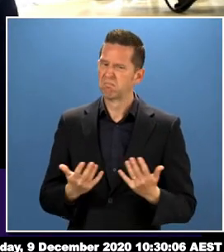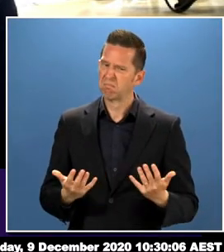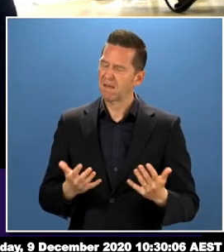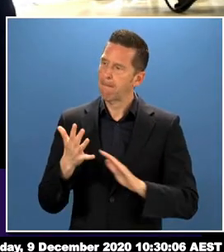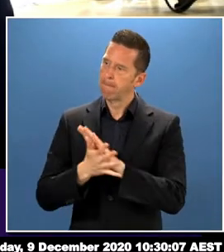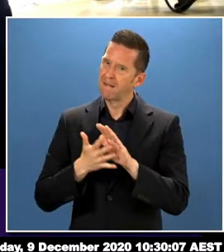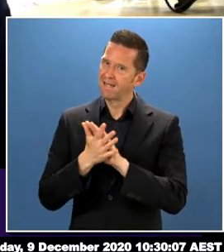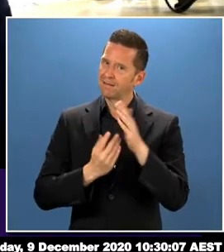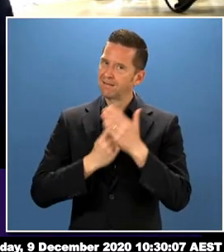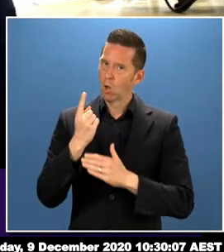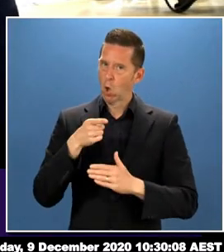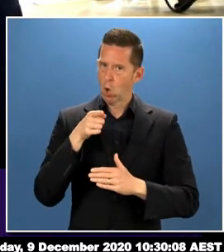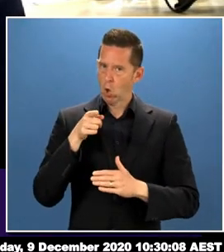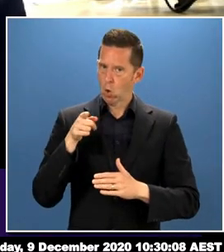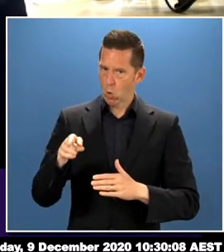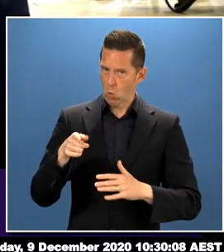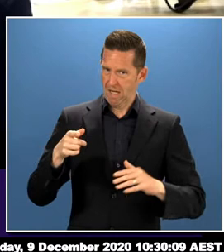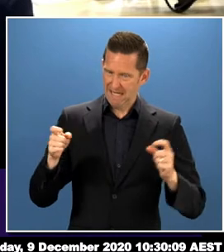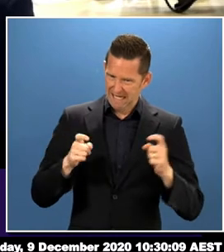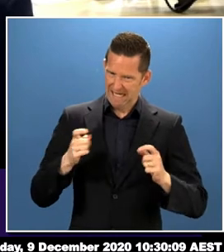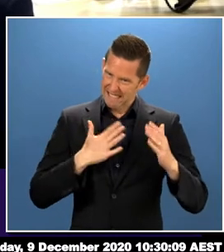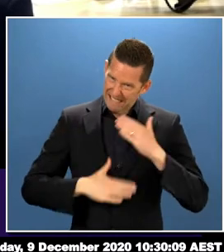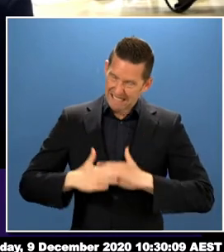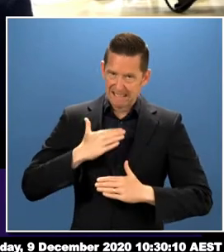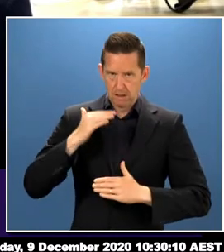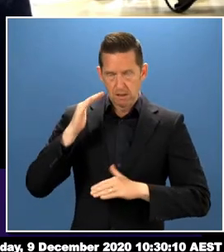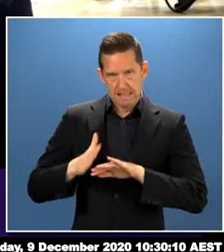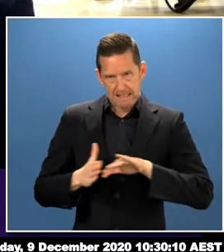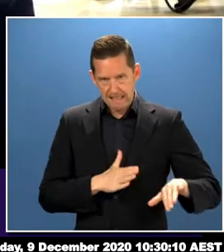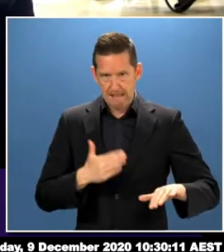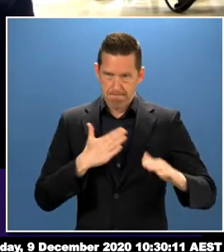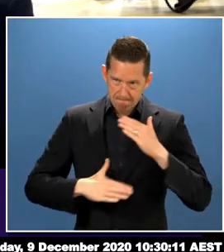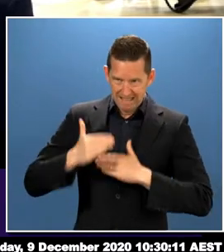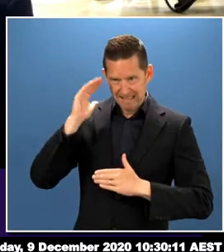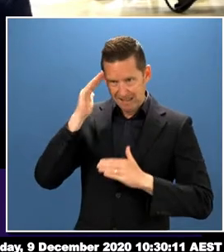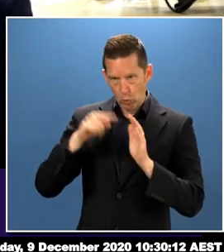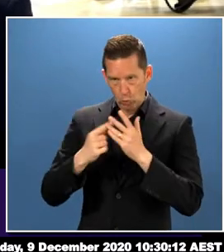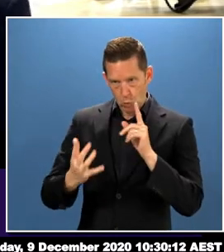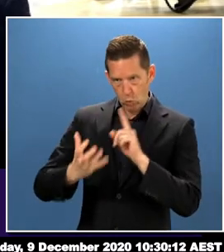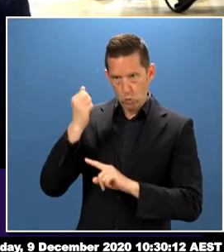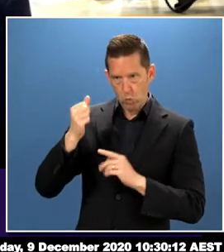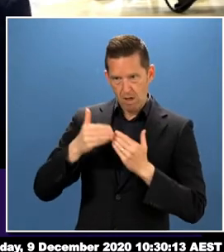you're putting those things aside to try and fit in to be able to achieve the next step in your career?